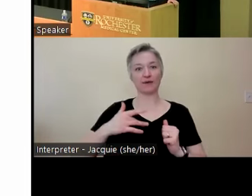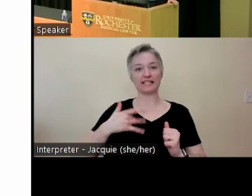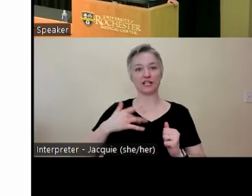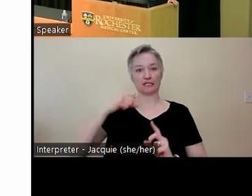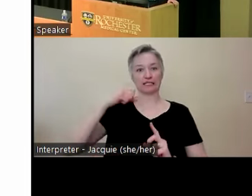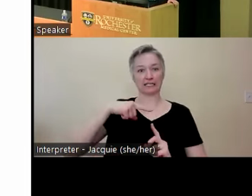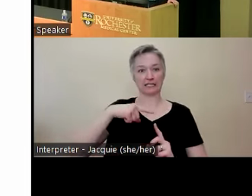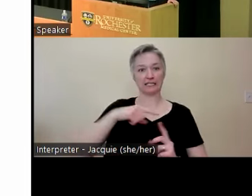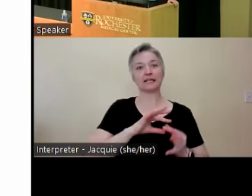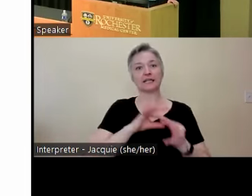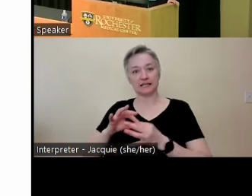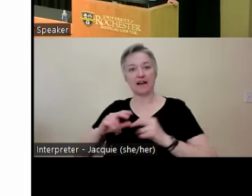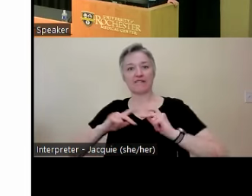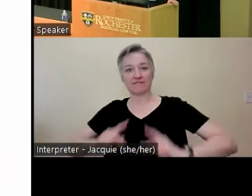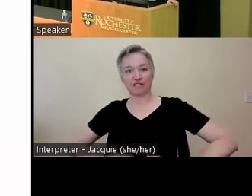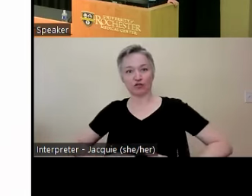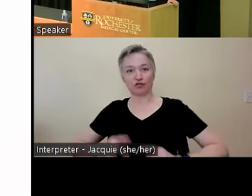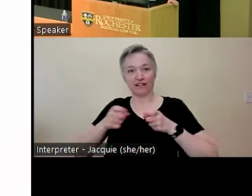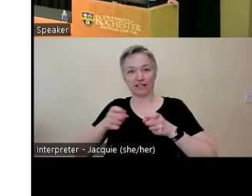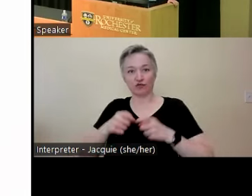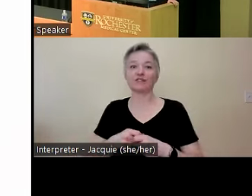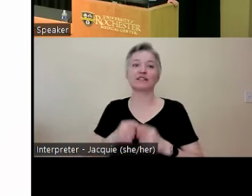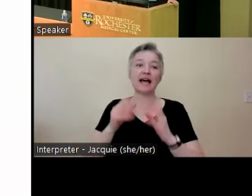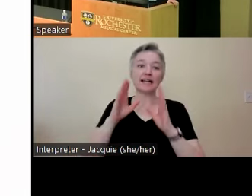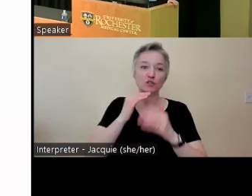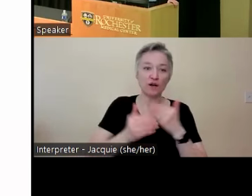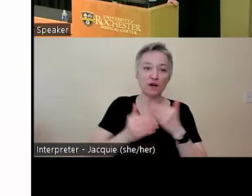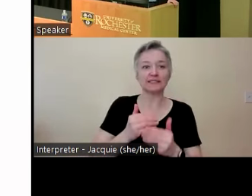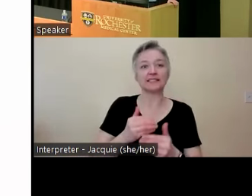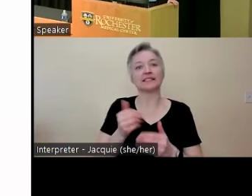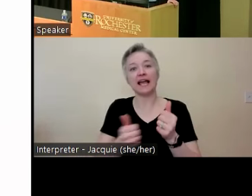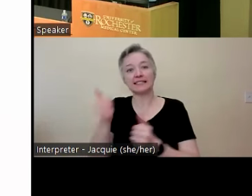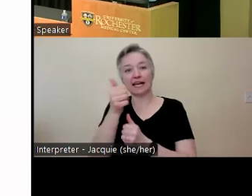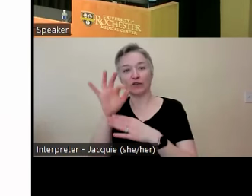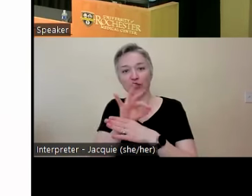regulation attentional processes and executive functioning for my next study